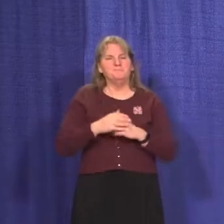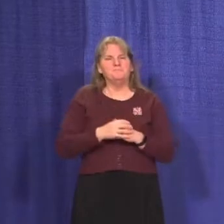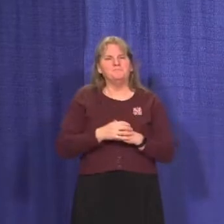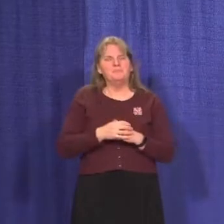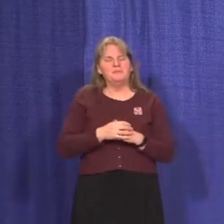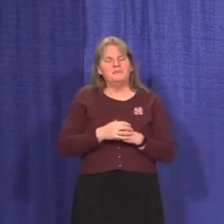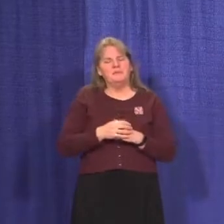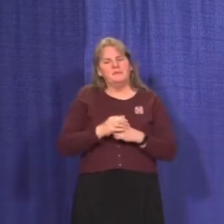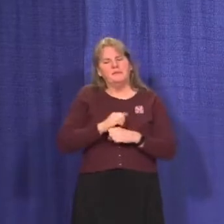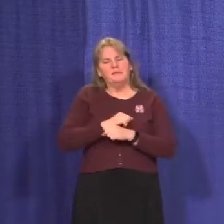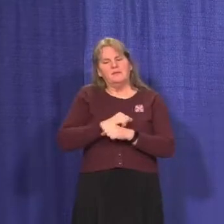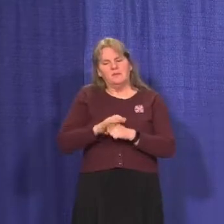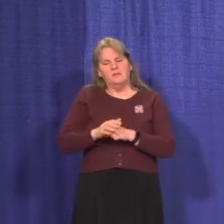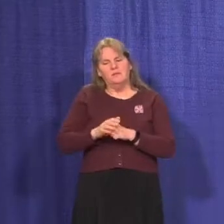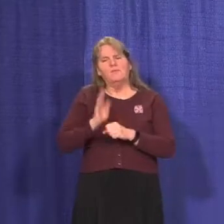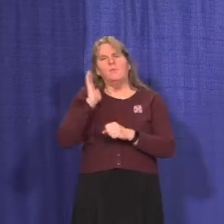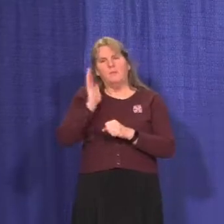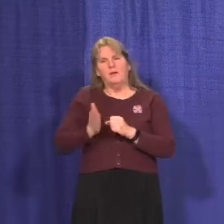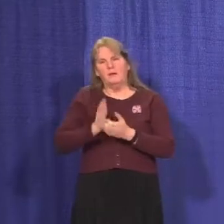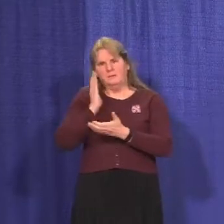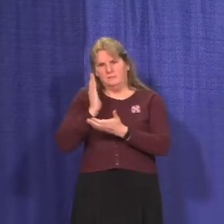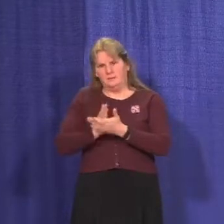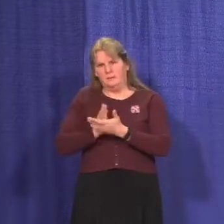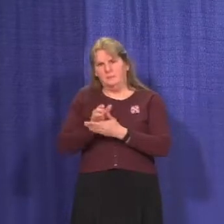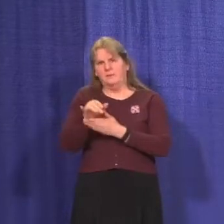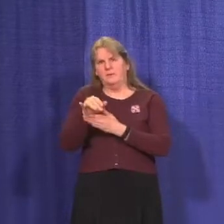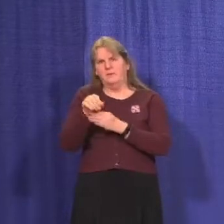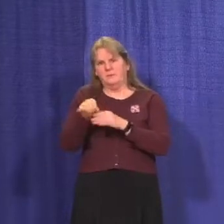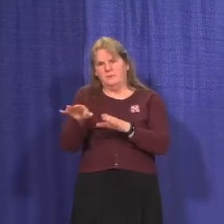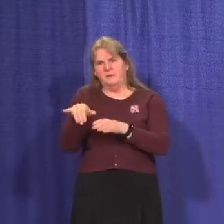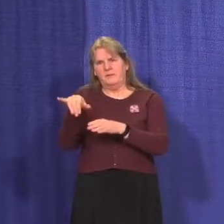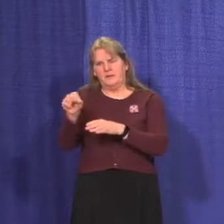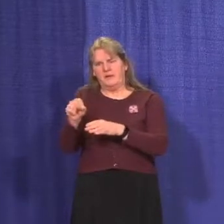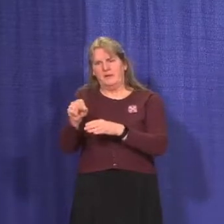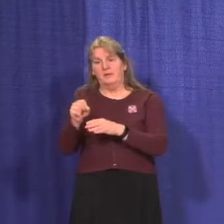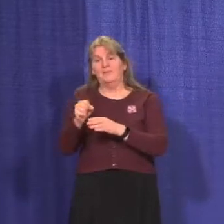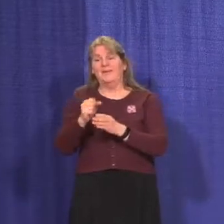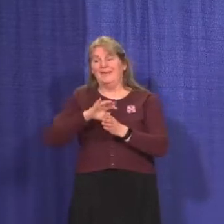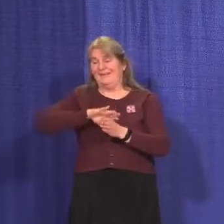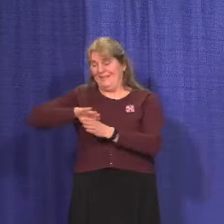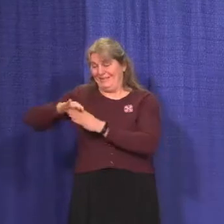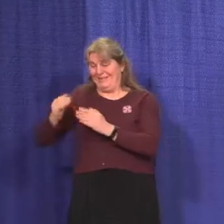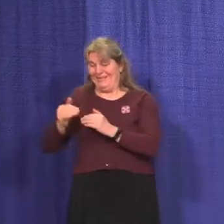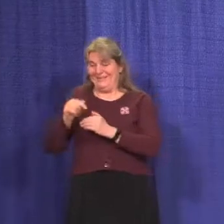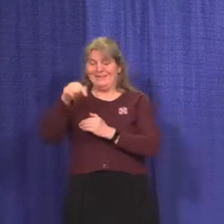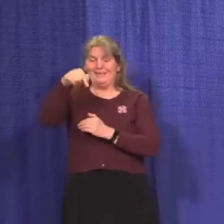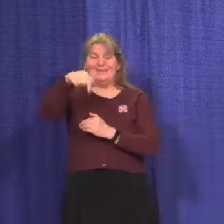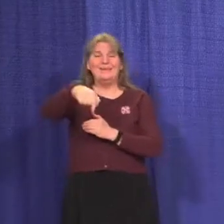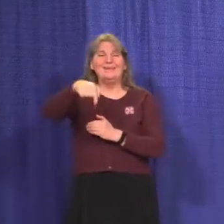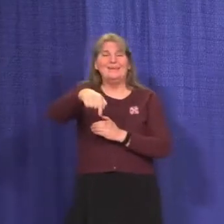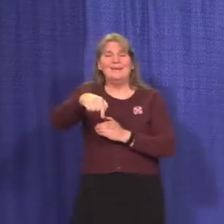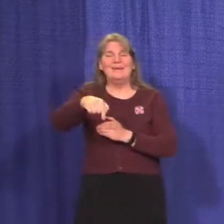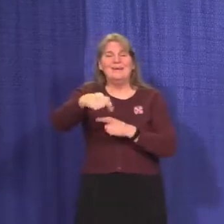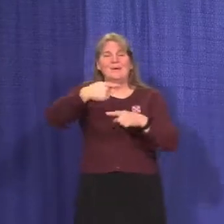we find ourselves on the other side of COVID-19 we will be able to say we all did our parts to